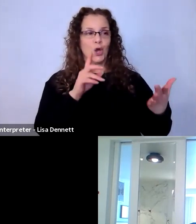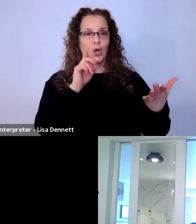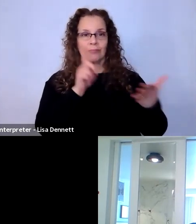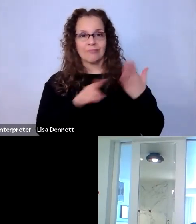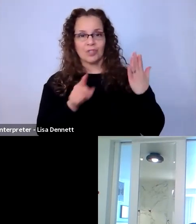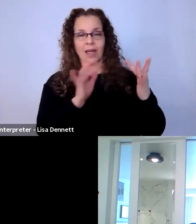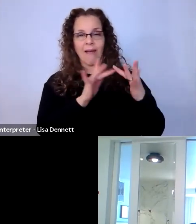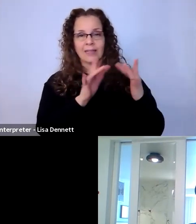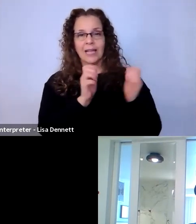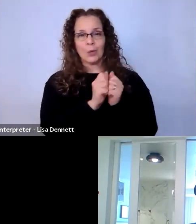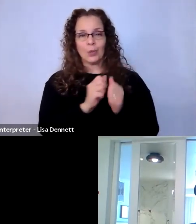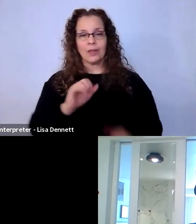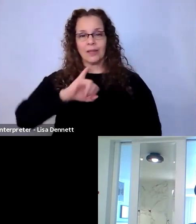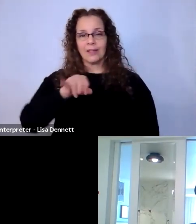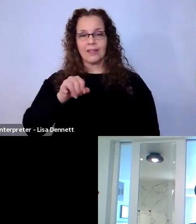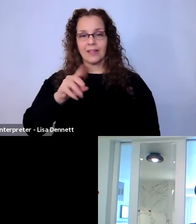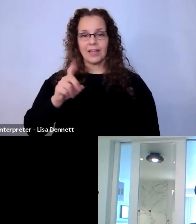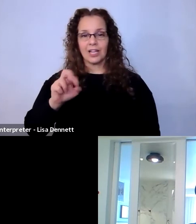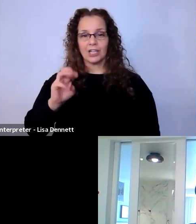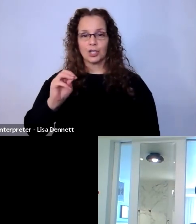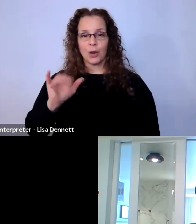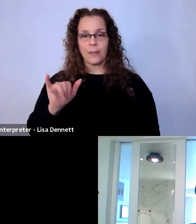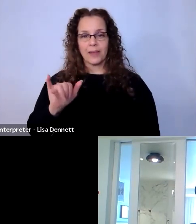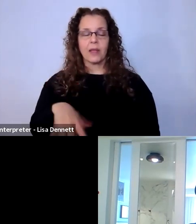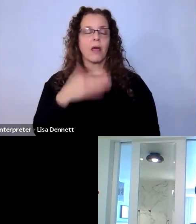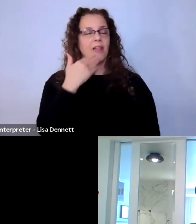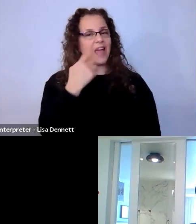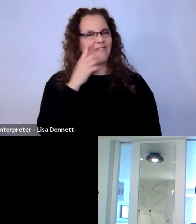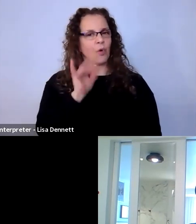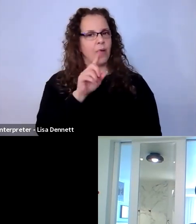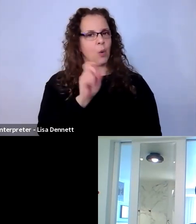some advice on that thanks for the question that is a great one next one